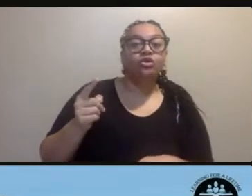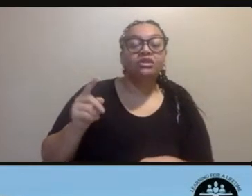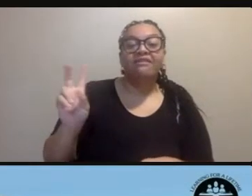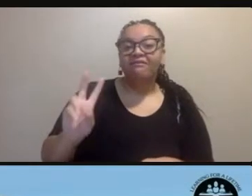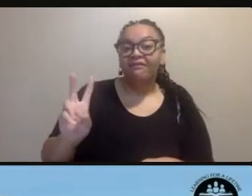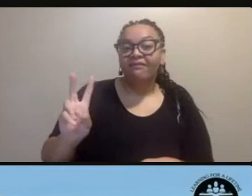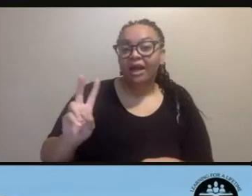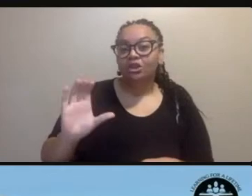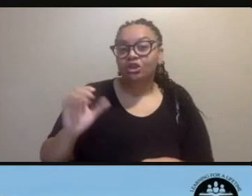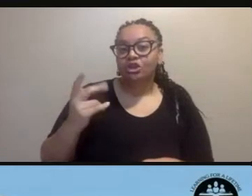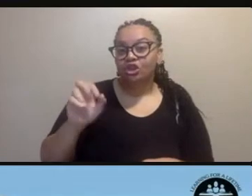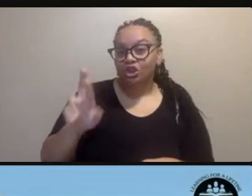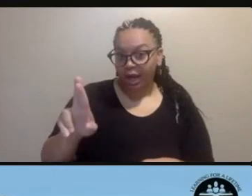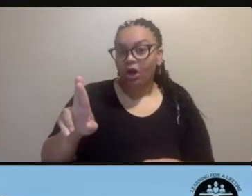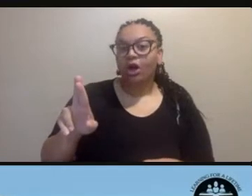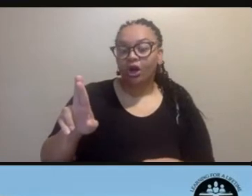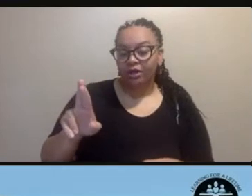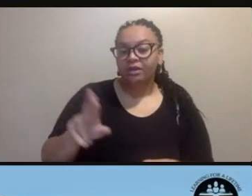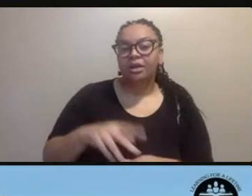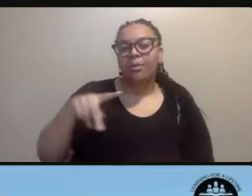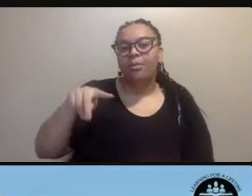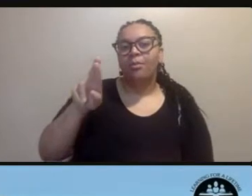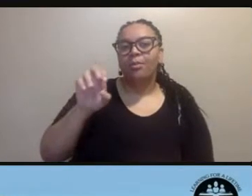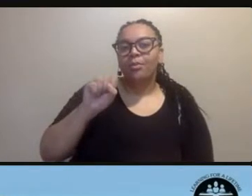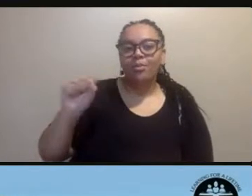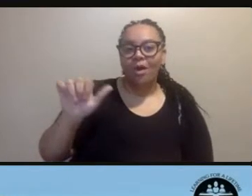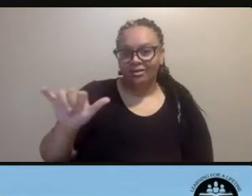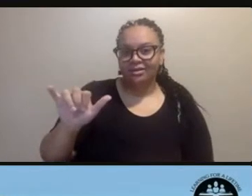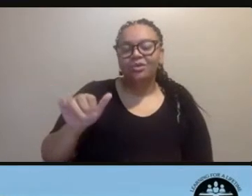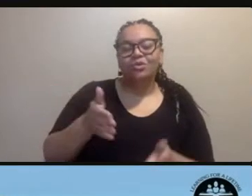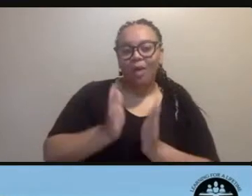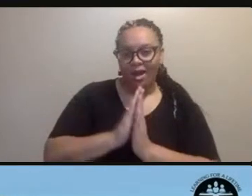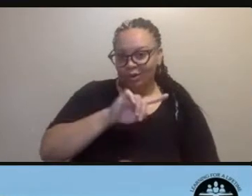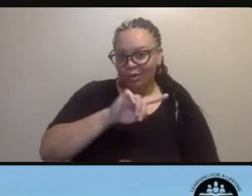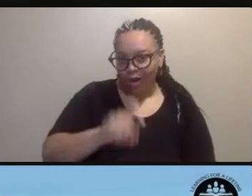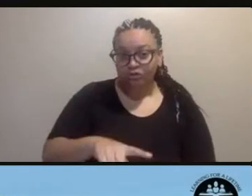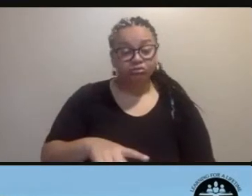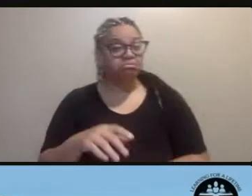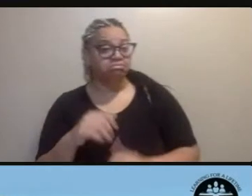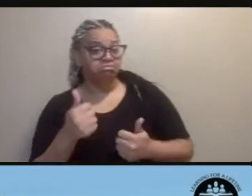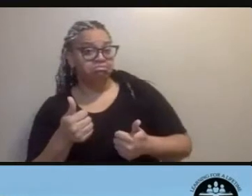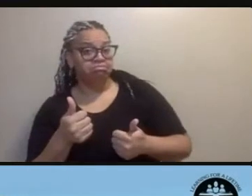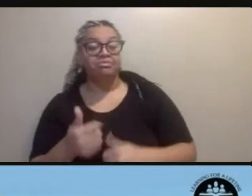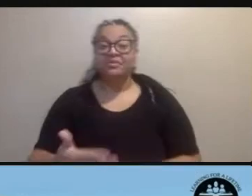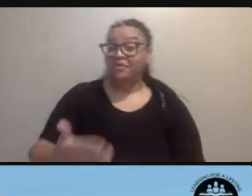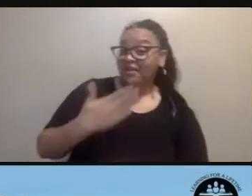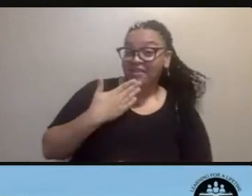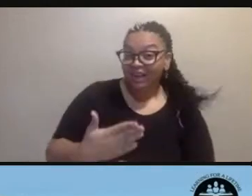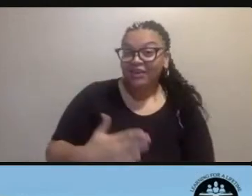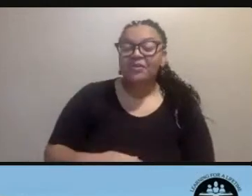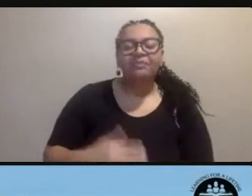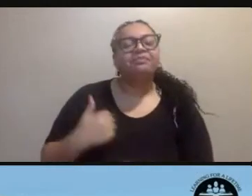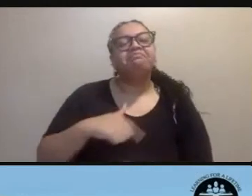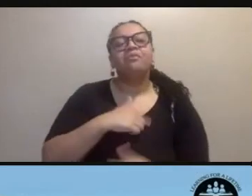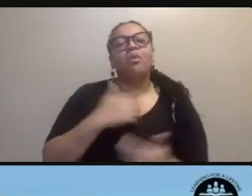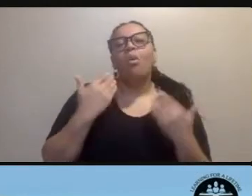QUESTIONS WE HAVE ABOUT EIGHT MINUTES TO YOU. SO I'M IN HERE. WE'LL GET TO OUR FIRST VISE CHAIR.